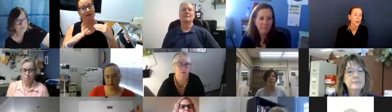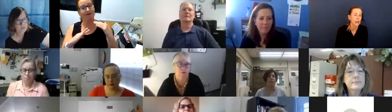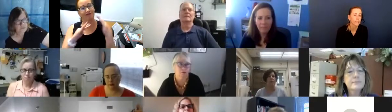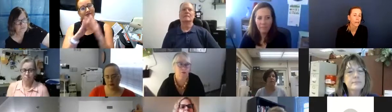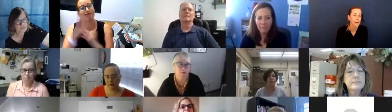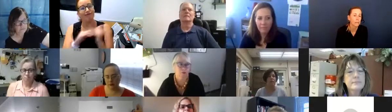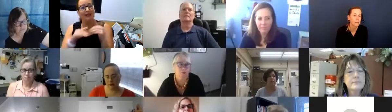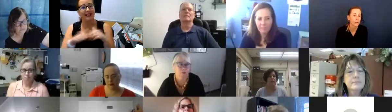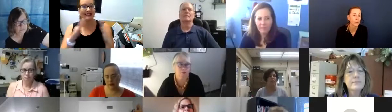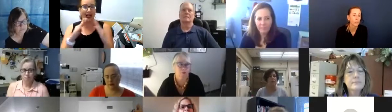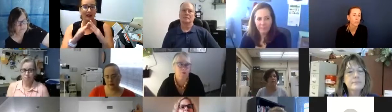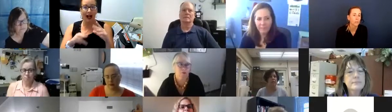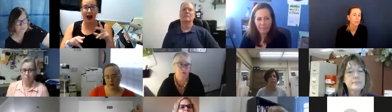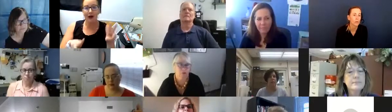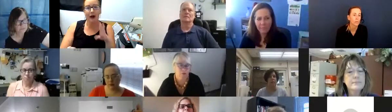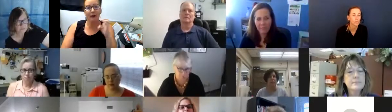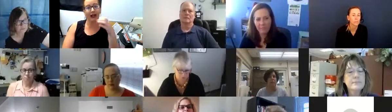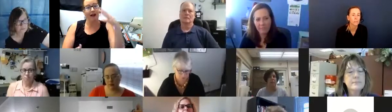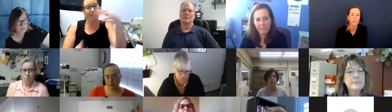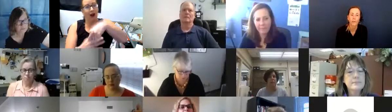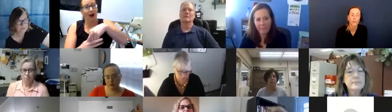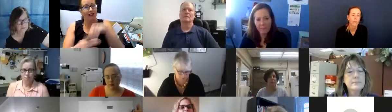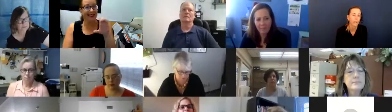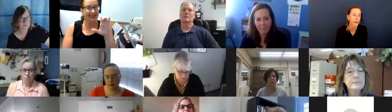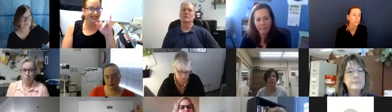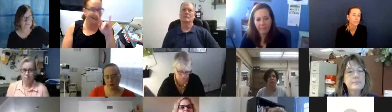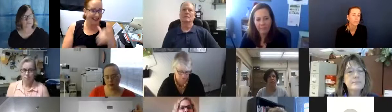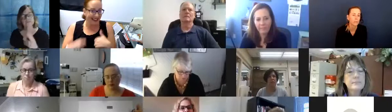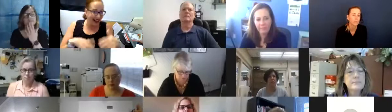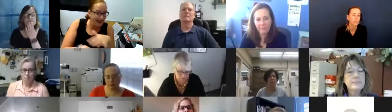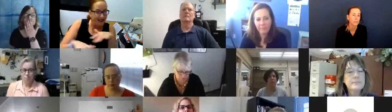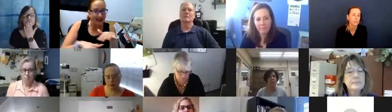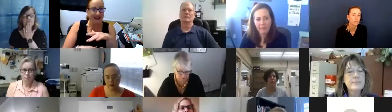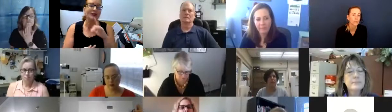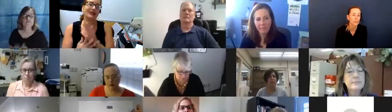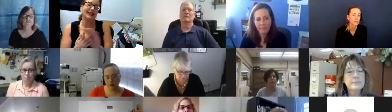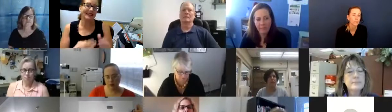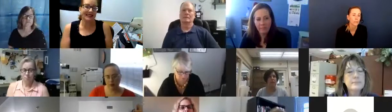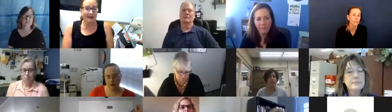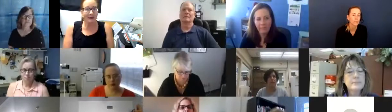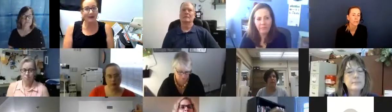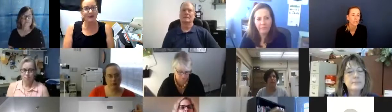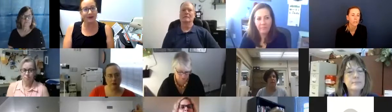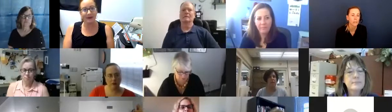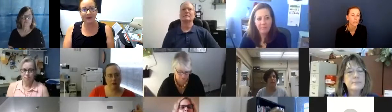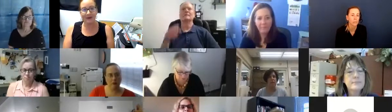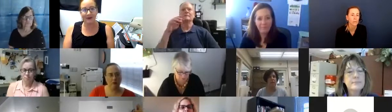The goal (for the apartment) is to provide a comfortable living for the seniors and they can participate in city life. Really nice.